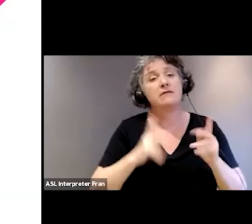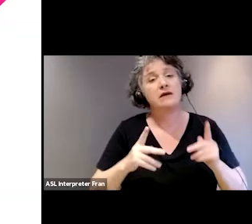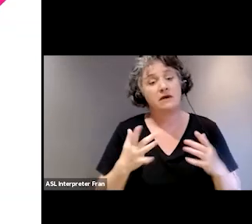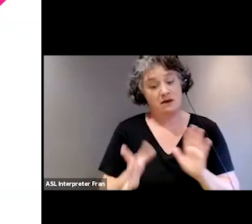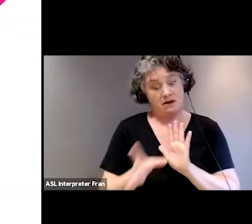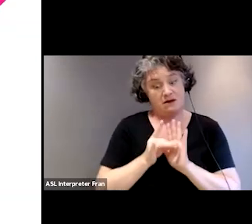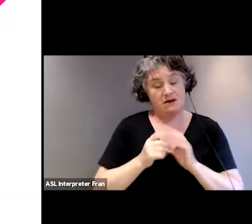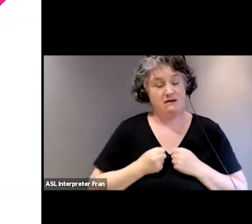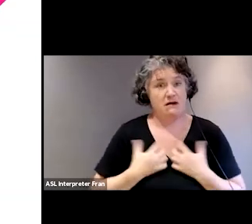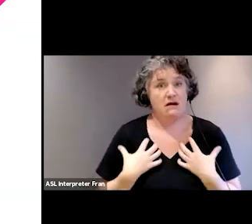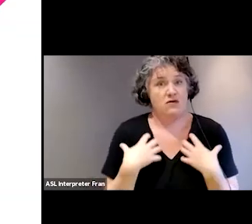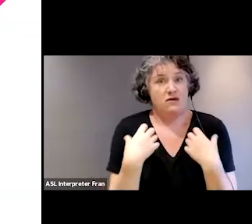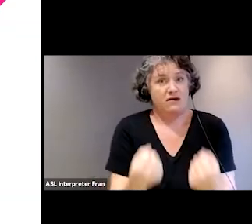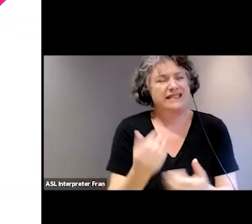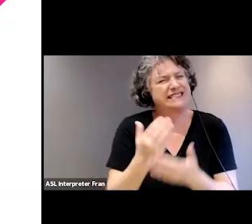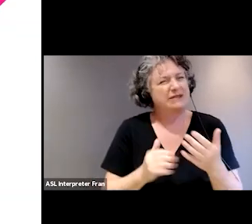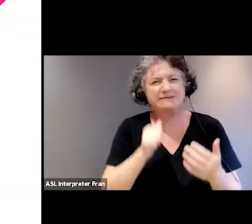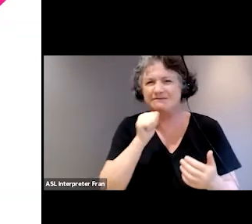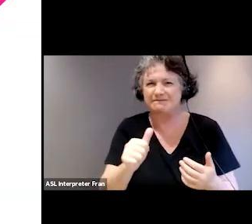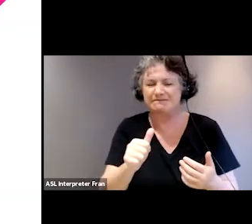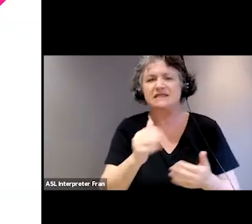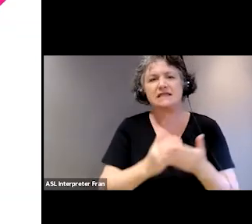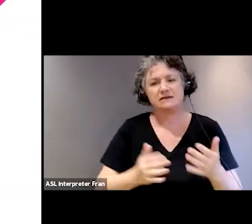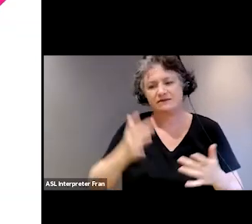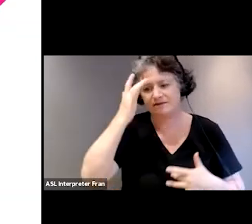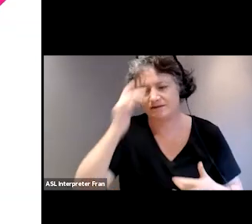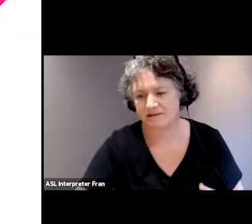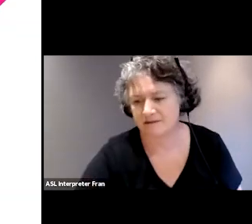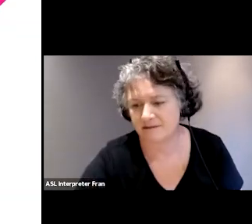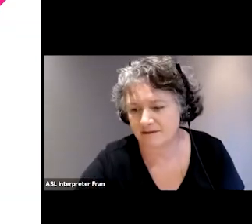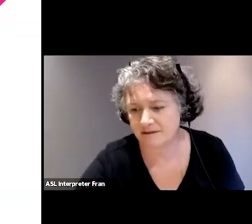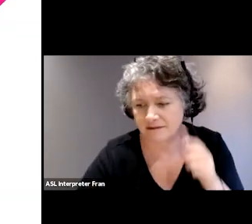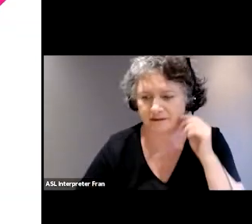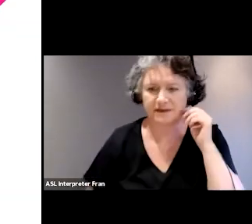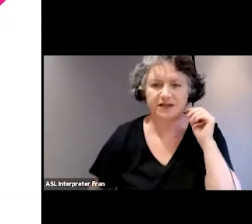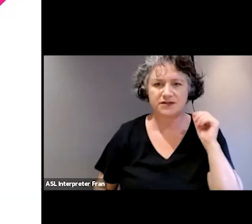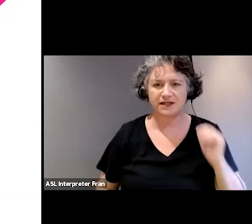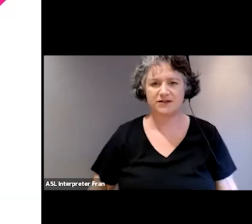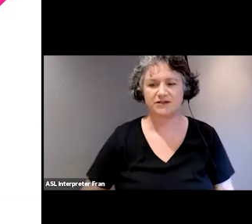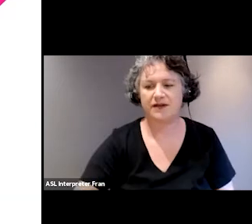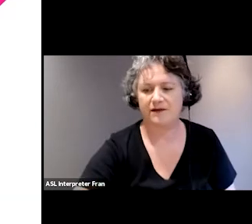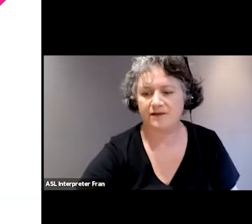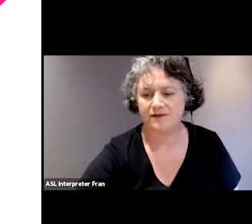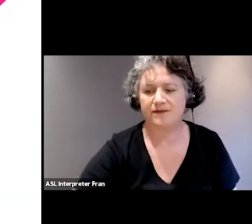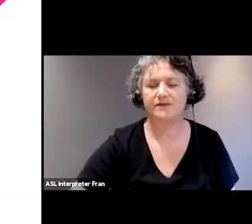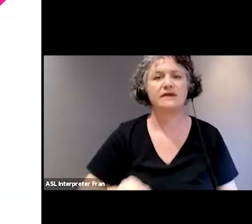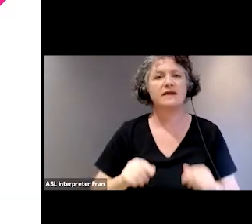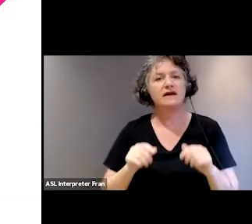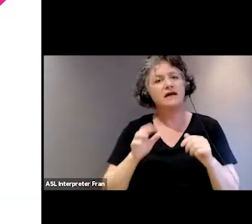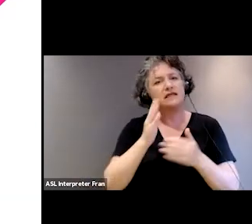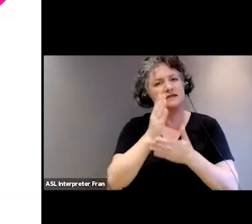talking about some of the basics about COVID 19 and the vaccines, and to some of the